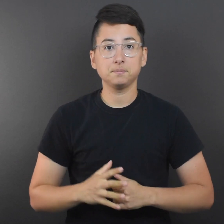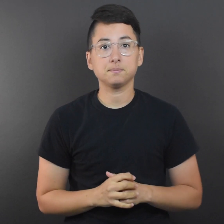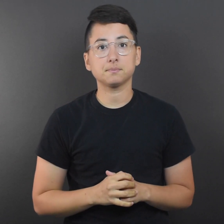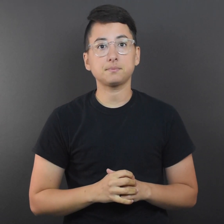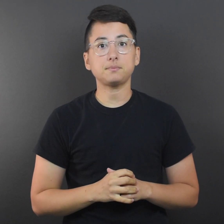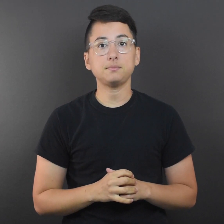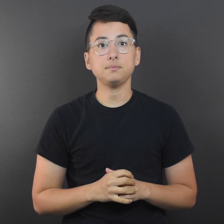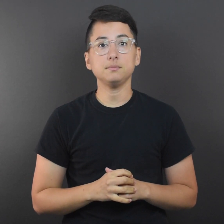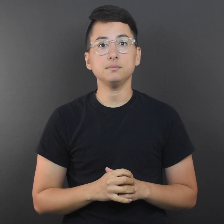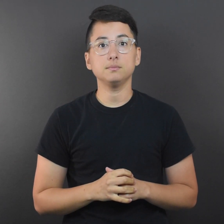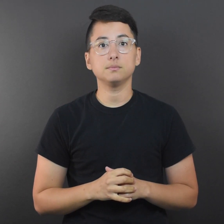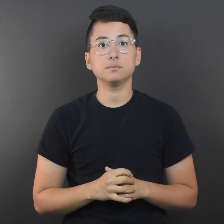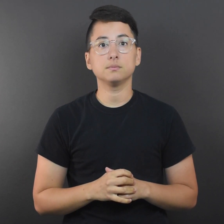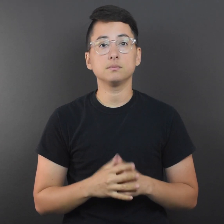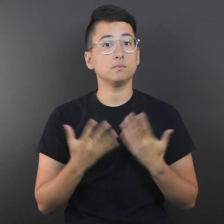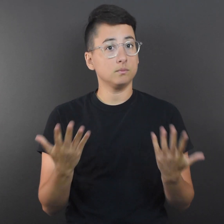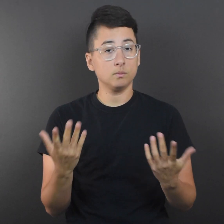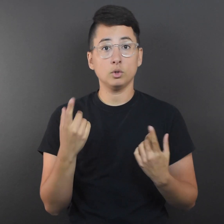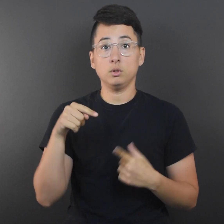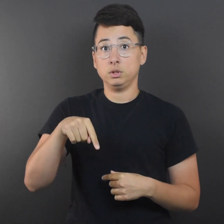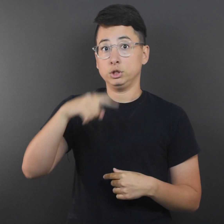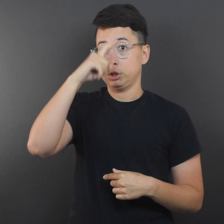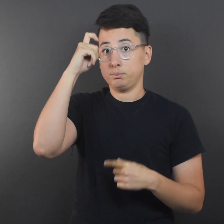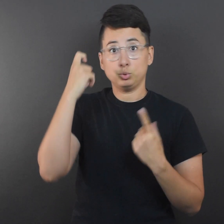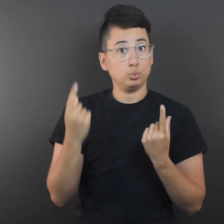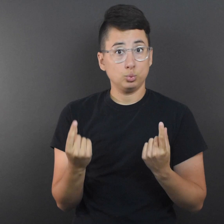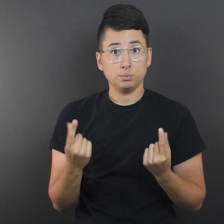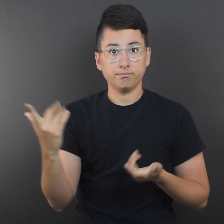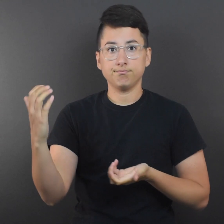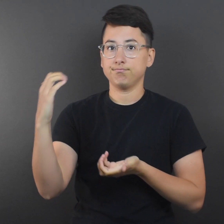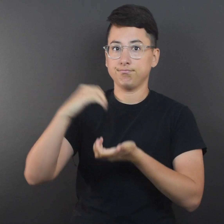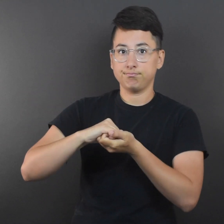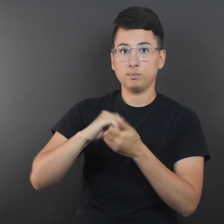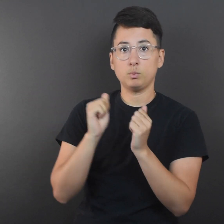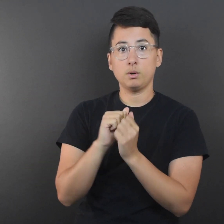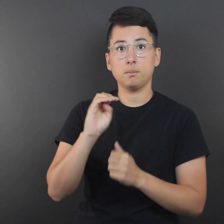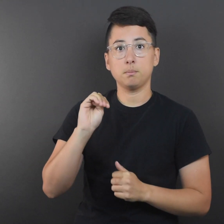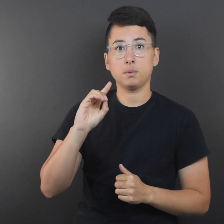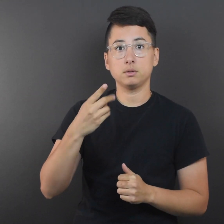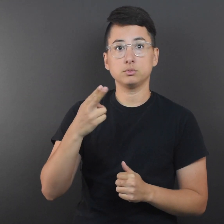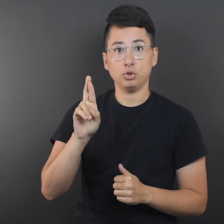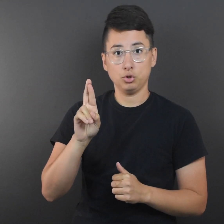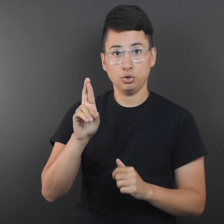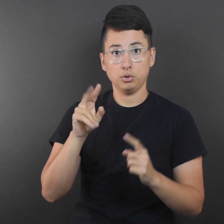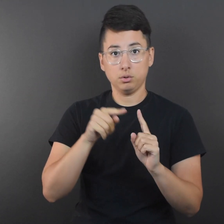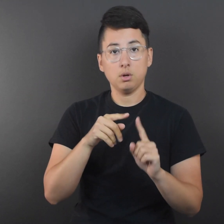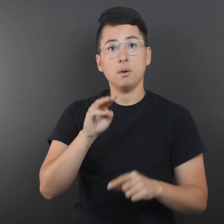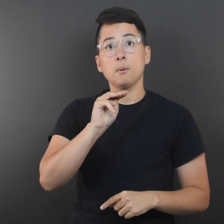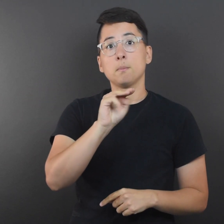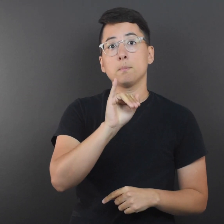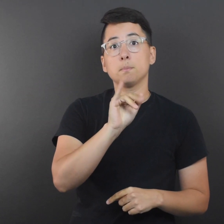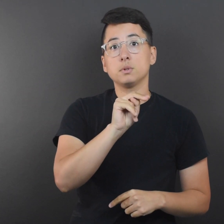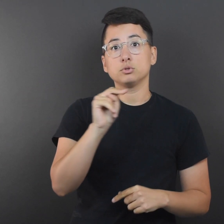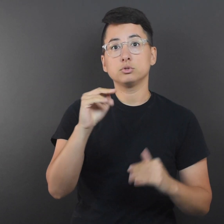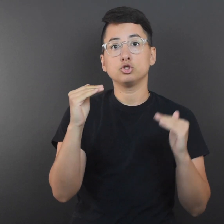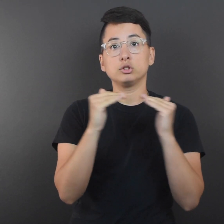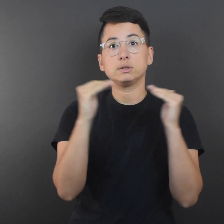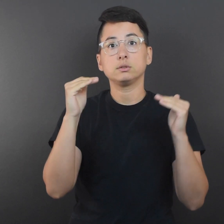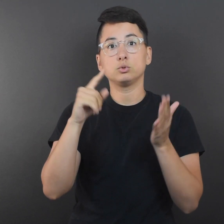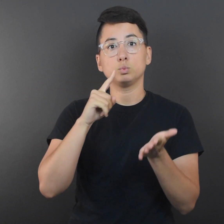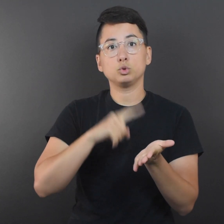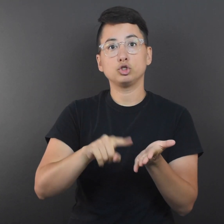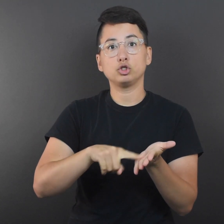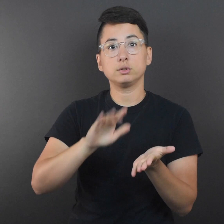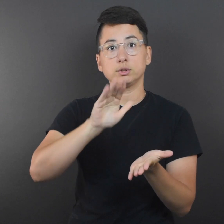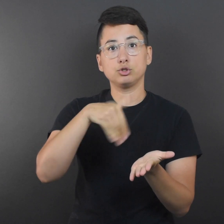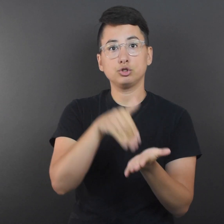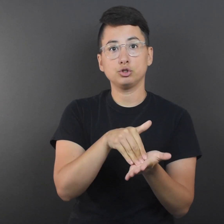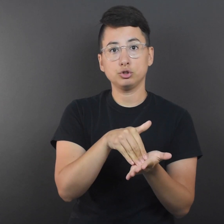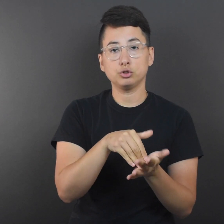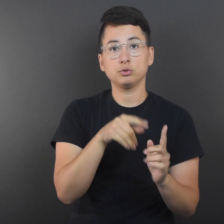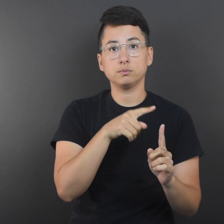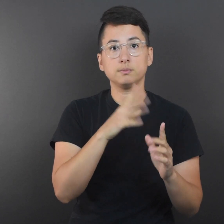the MDHR, the Minnesota Justice Research Center (MNJRC) will lead the community outreach for MDHR.